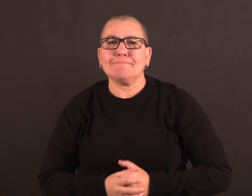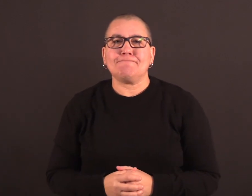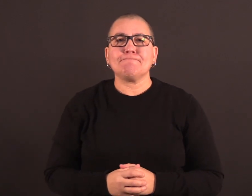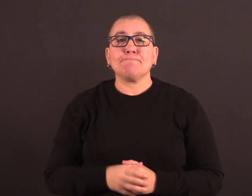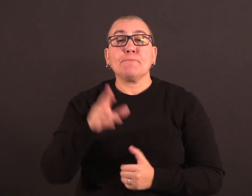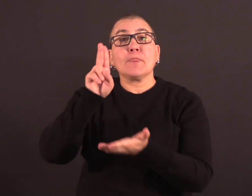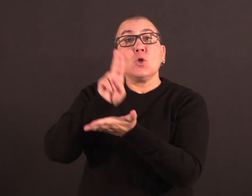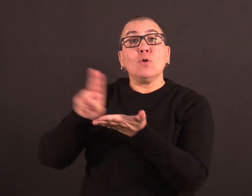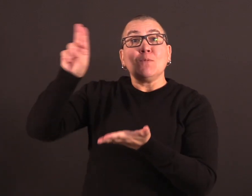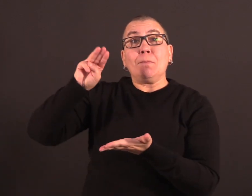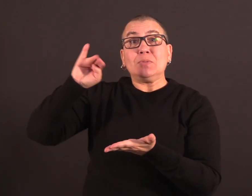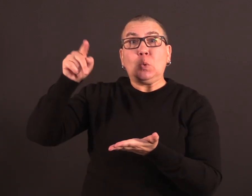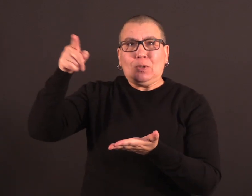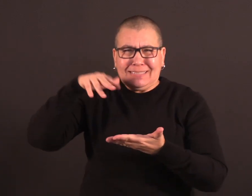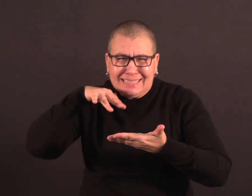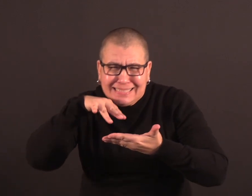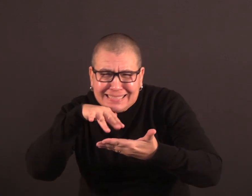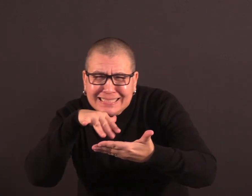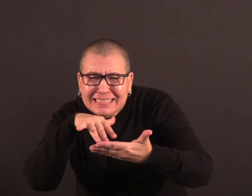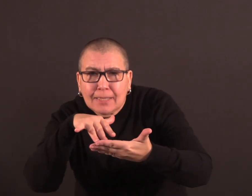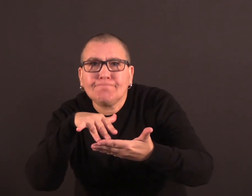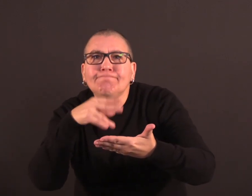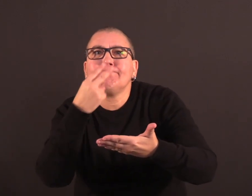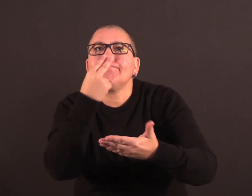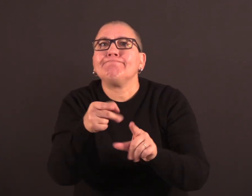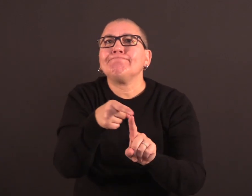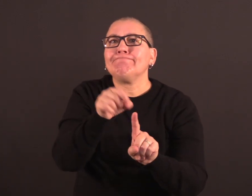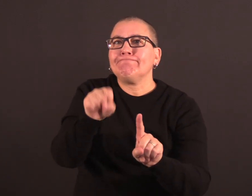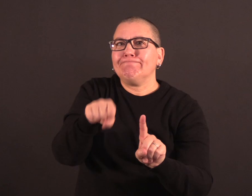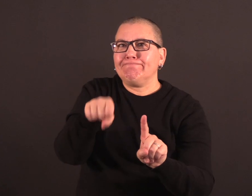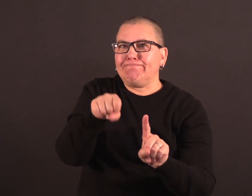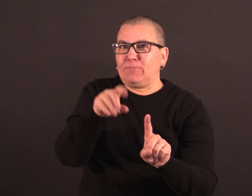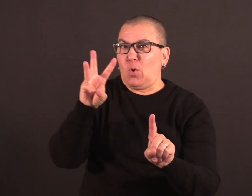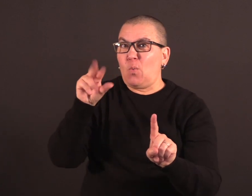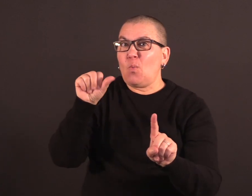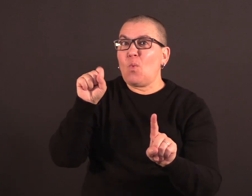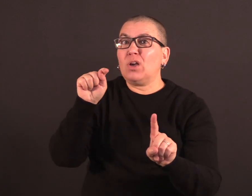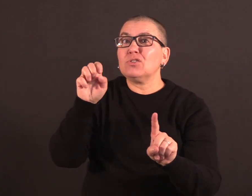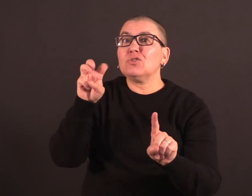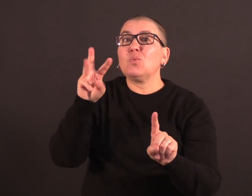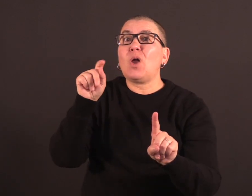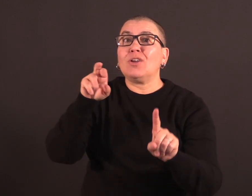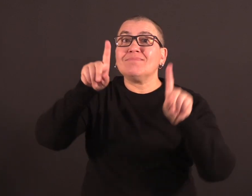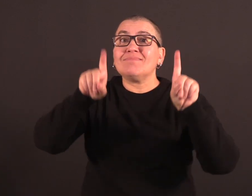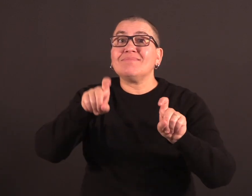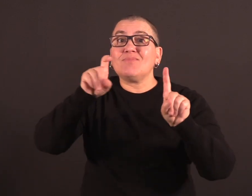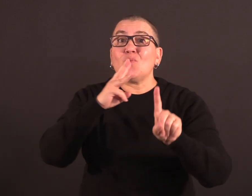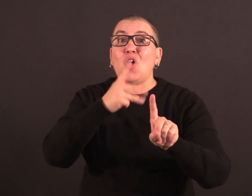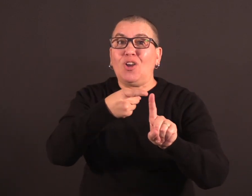With the continuing increases in wastewater levels seen in the University of Minnesota’s study,